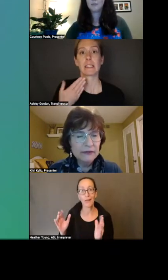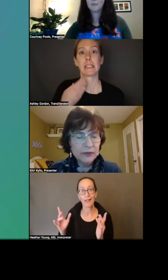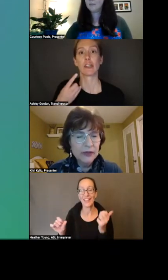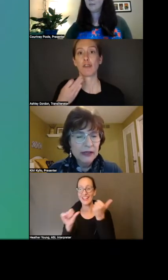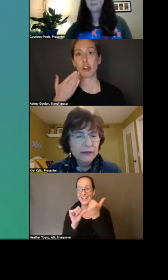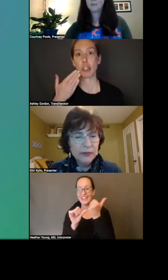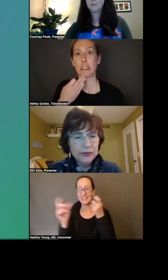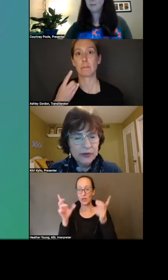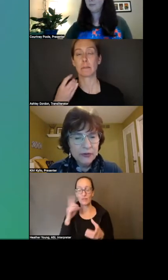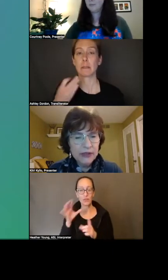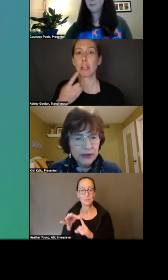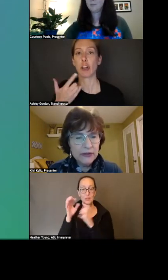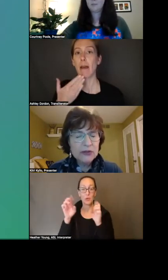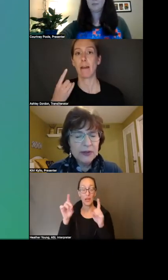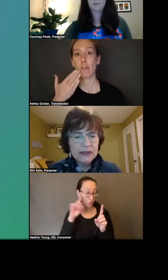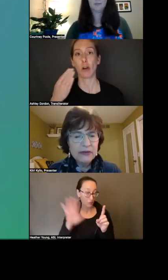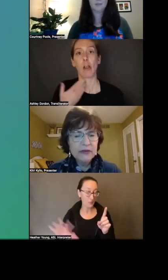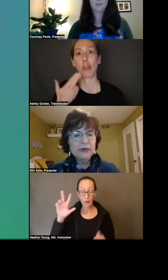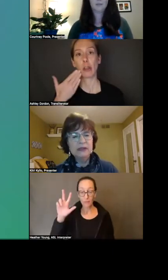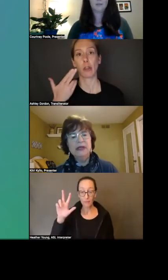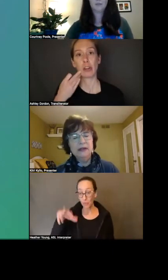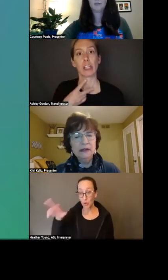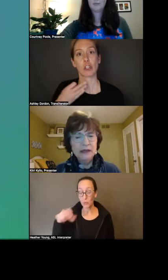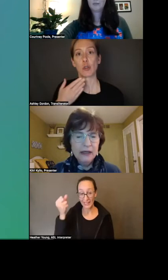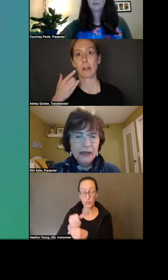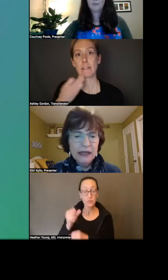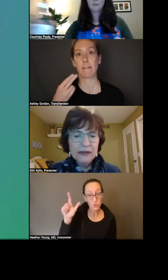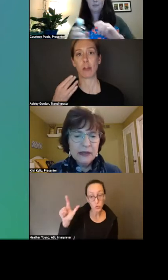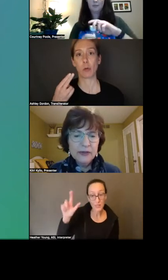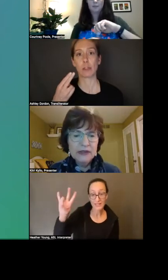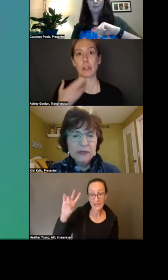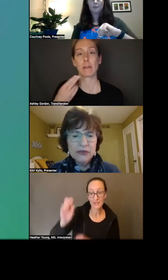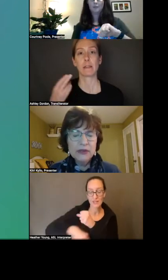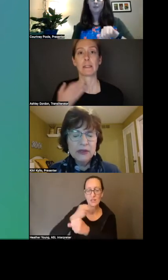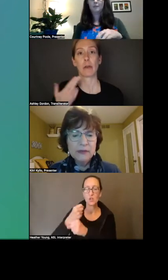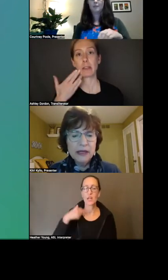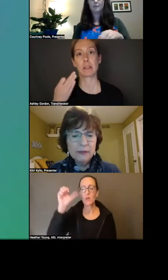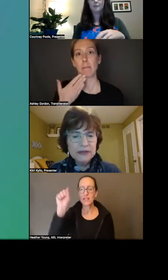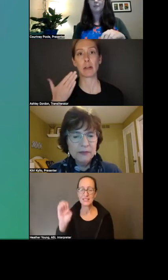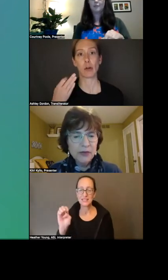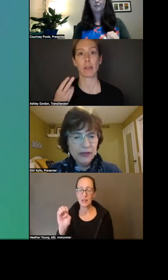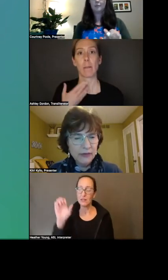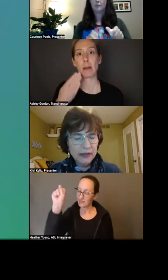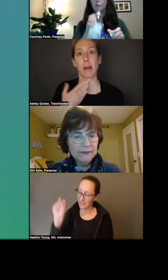for about 33 years, 27 of those in the southeast metro of the Minneapolis-St. Paul area.